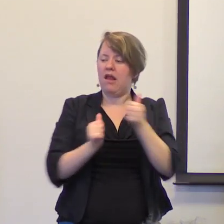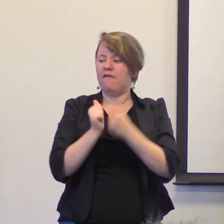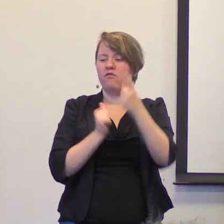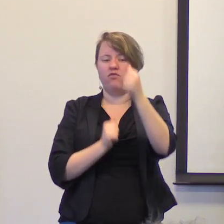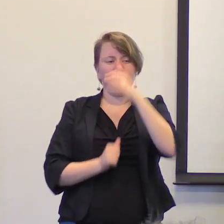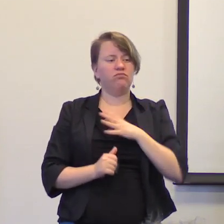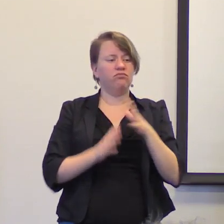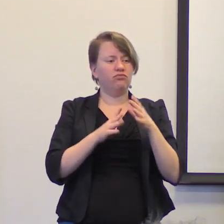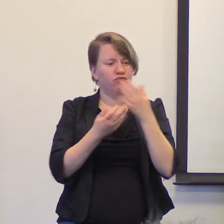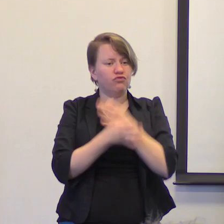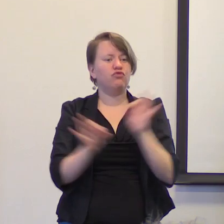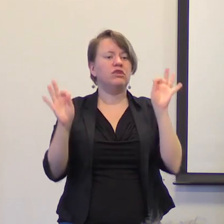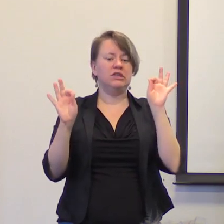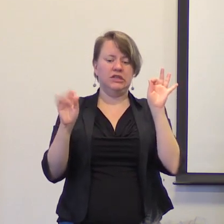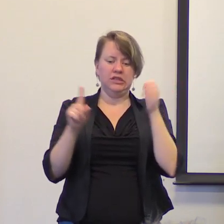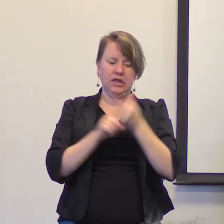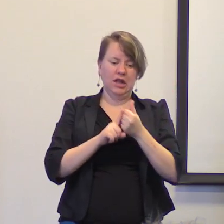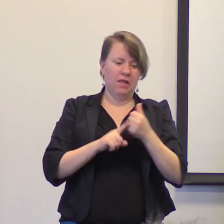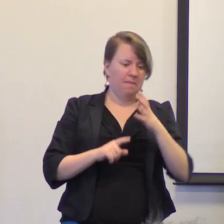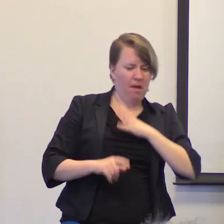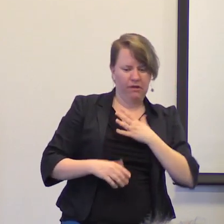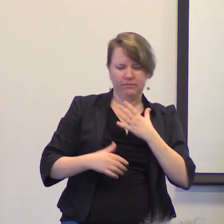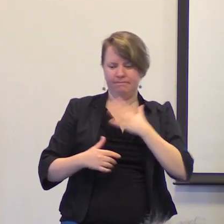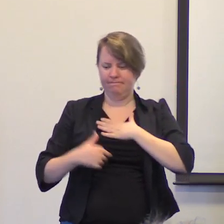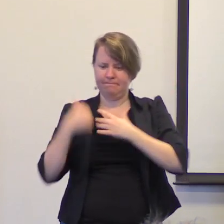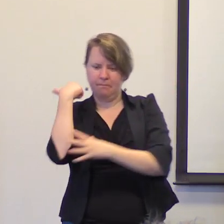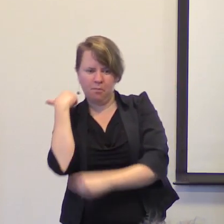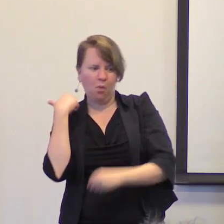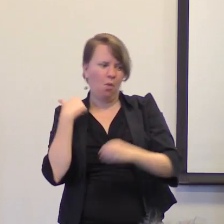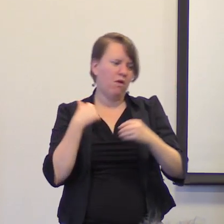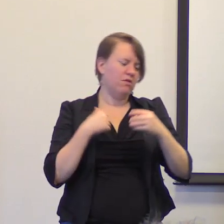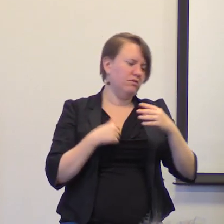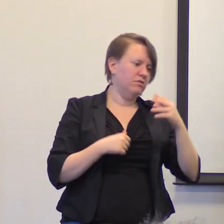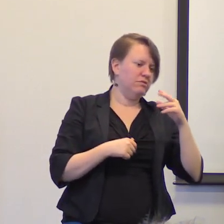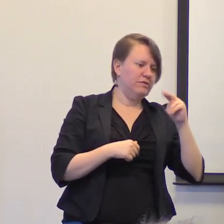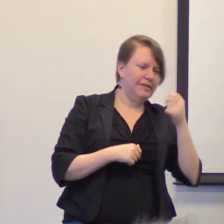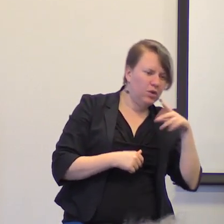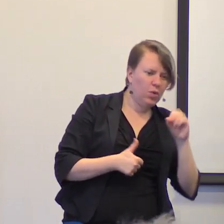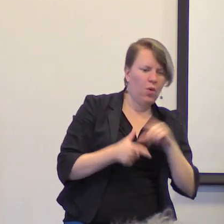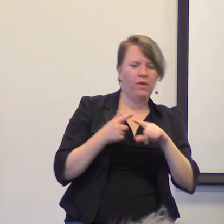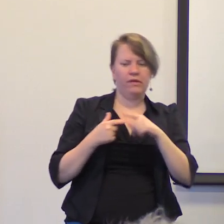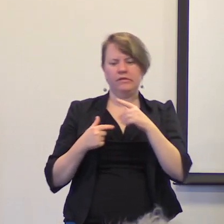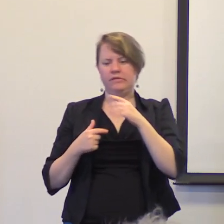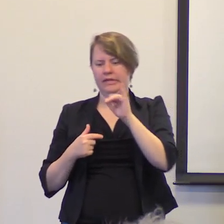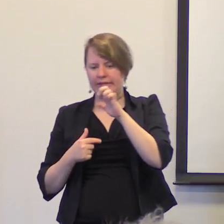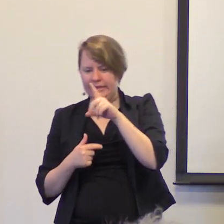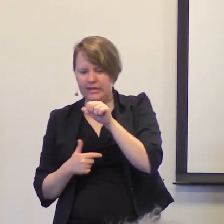The land that’s mine, the poor man’s, Indian’s, Negro’s, me. Who made America. Whose sweat and blood, whose faith and pain.